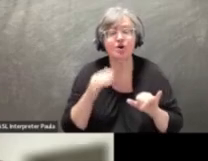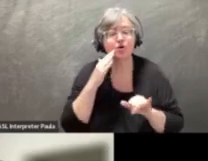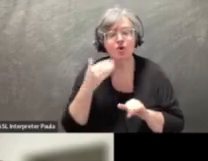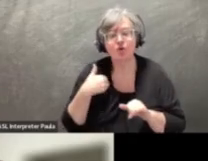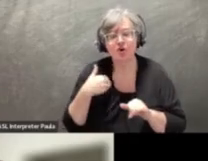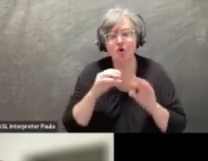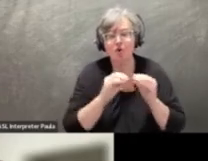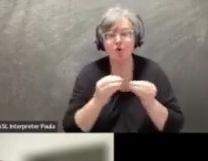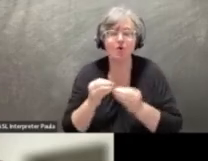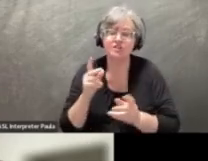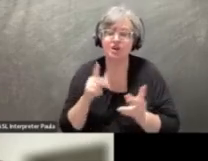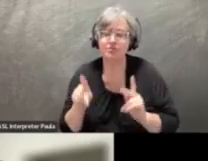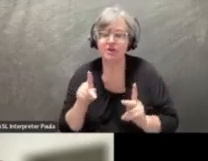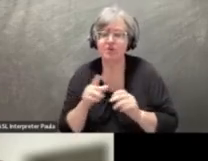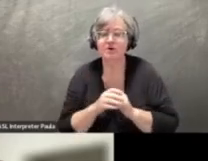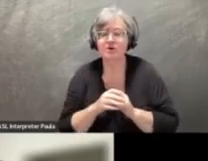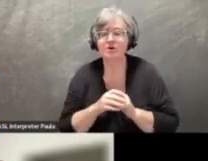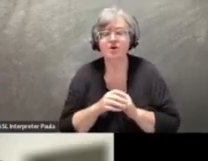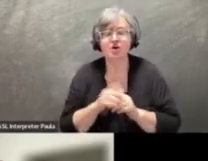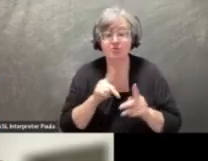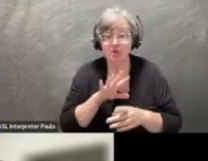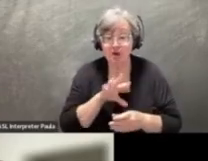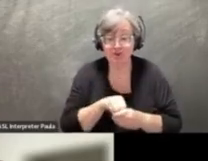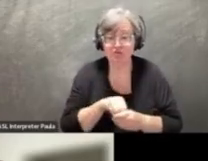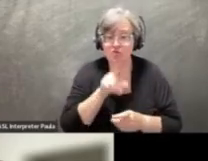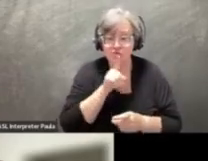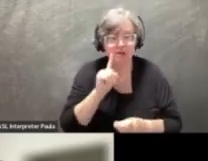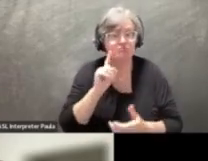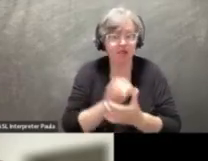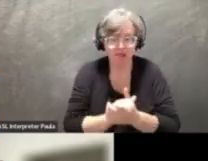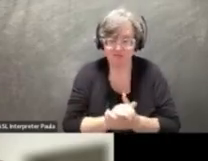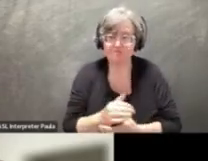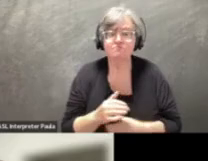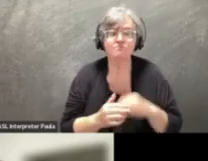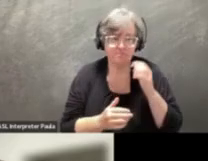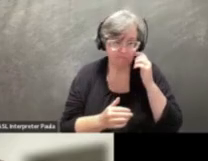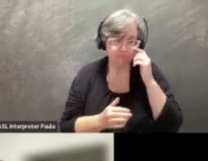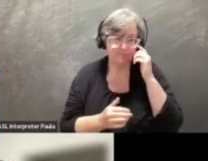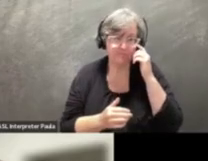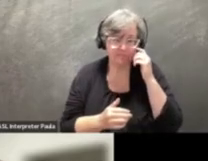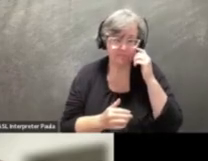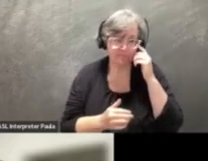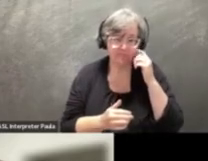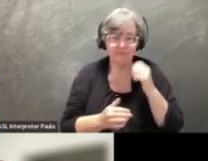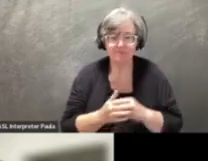are people, there are stakeholders who really believe in that, and then we have those who everything's fine the way it